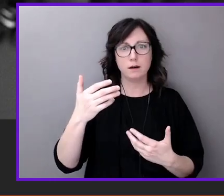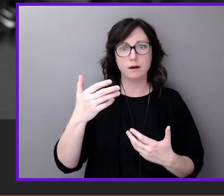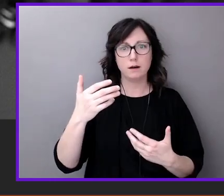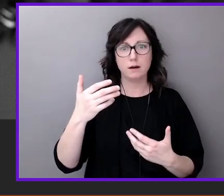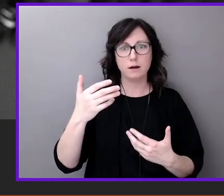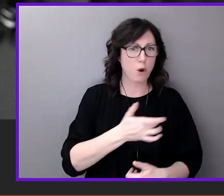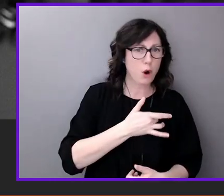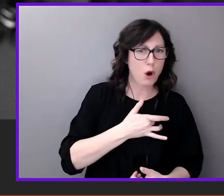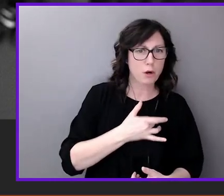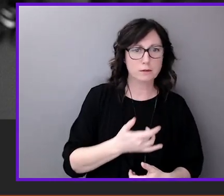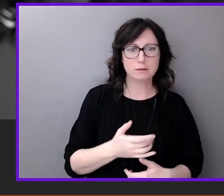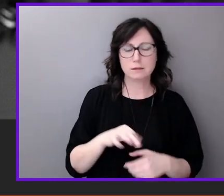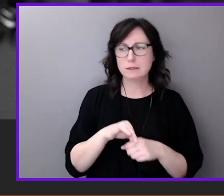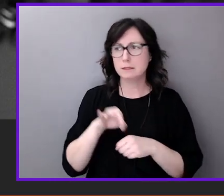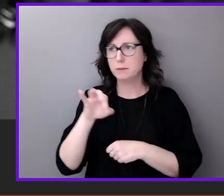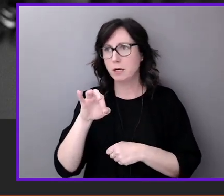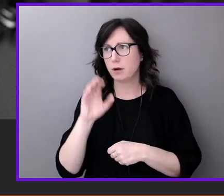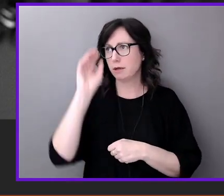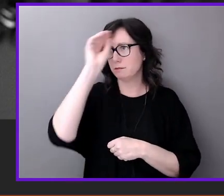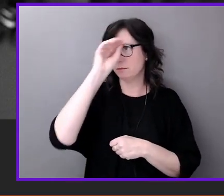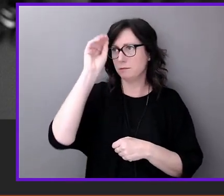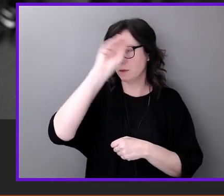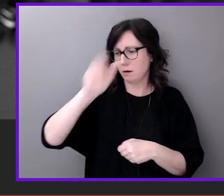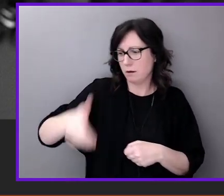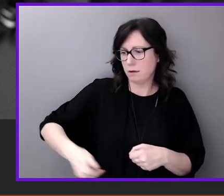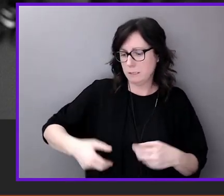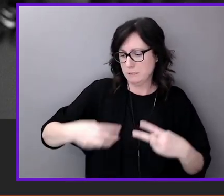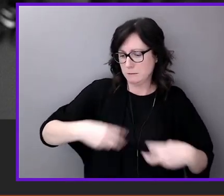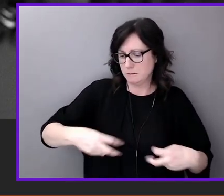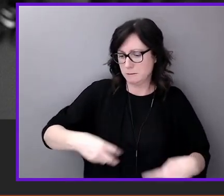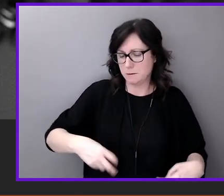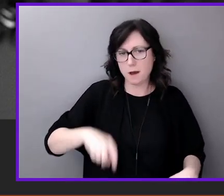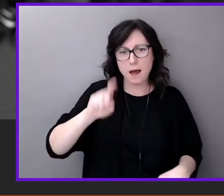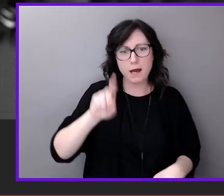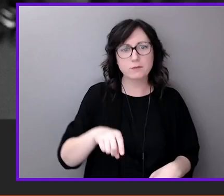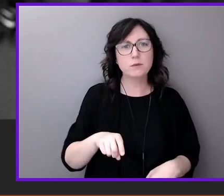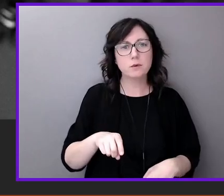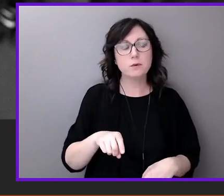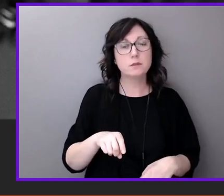and this work relies on the continuous collaboration